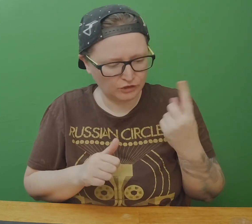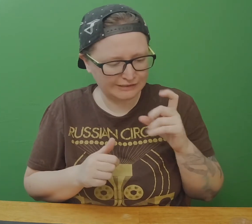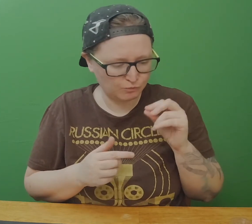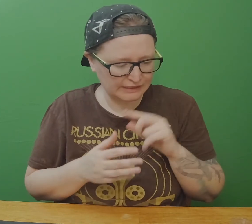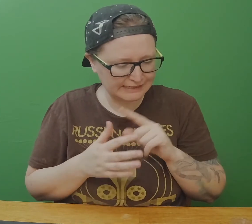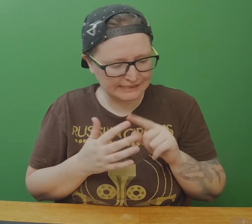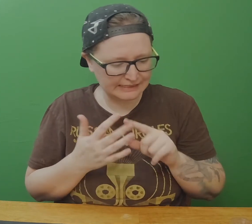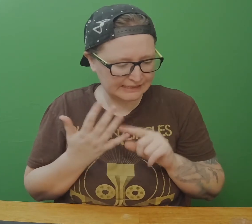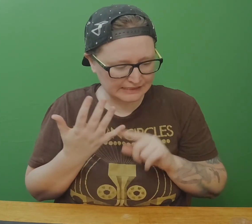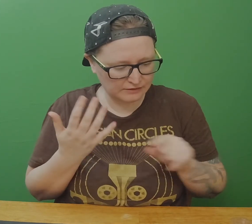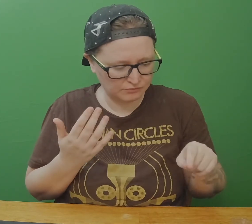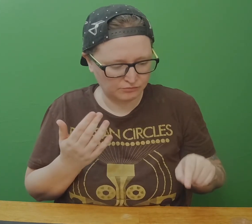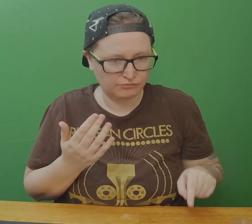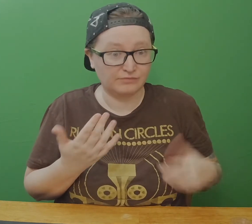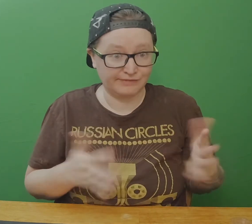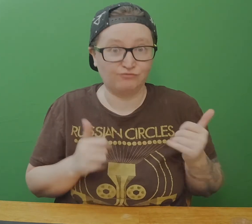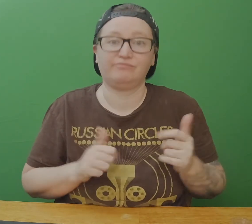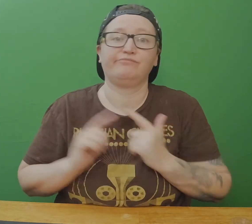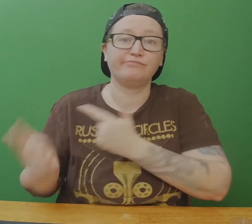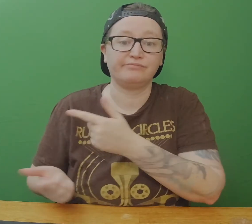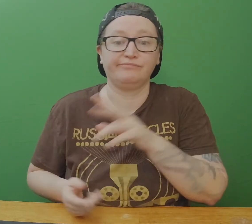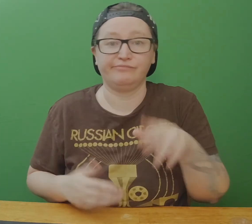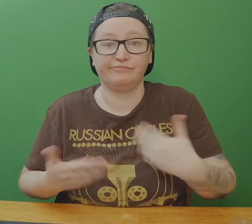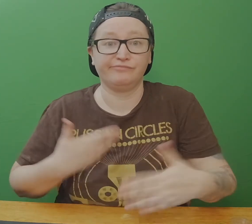figure out okay this is what I need to do first second third and so forth and then when it's done